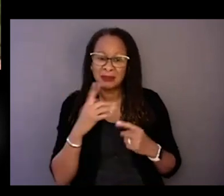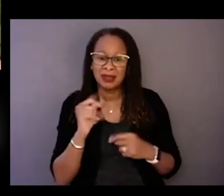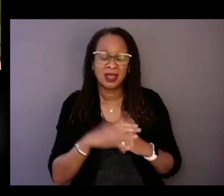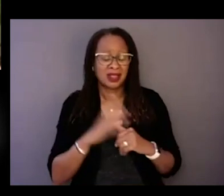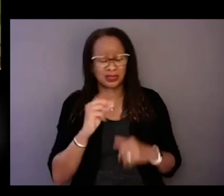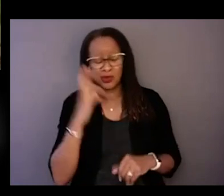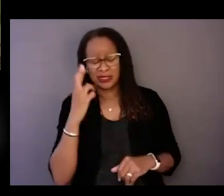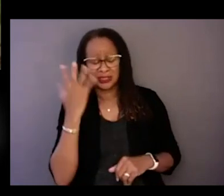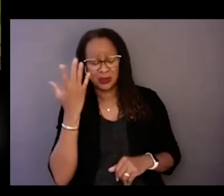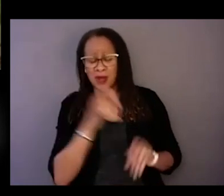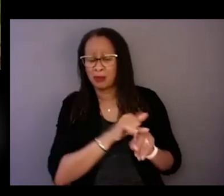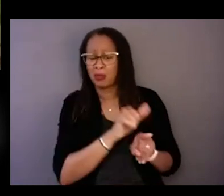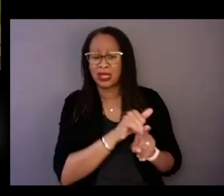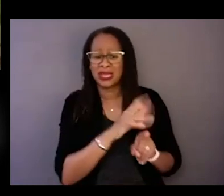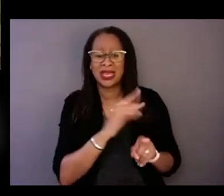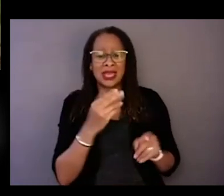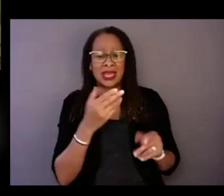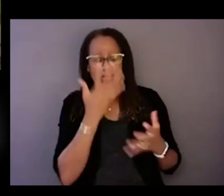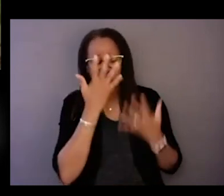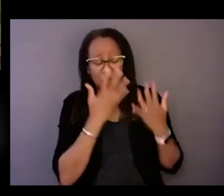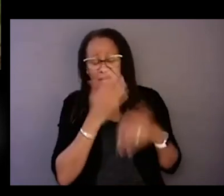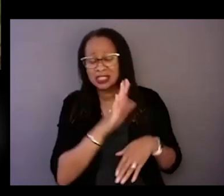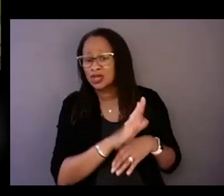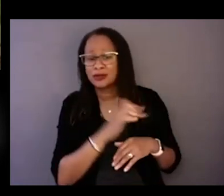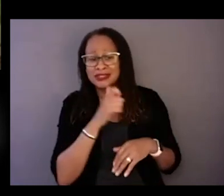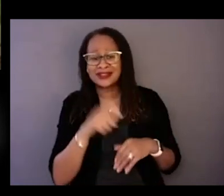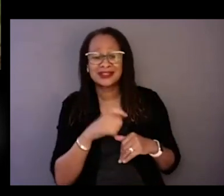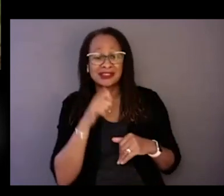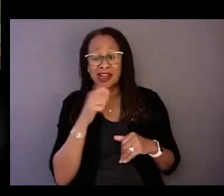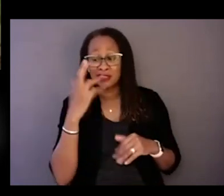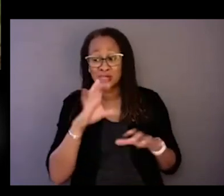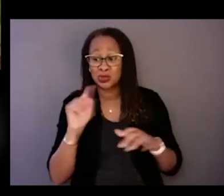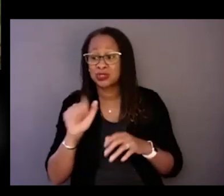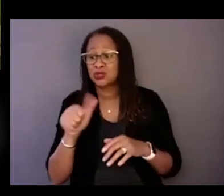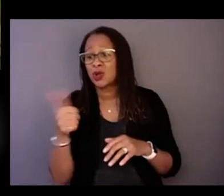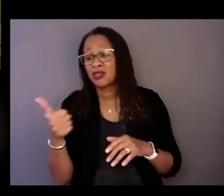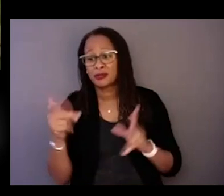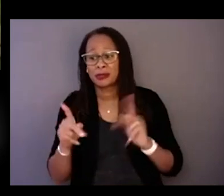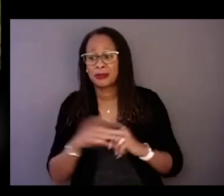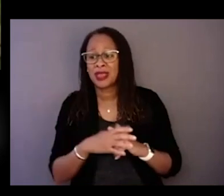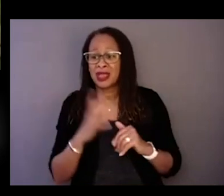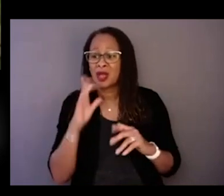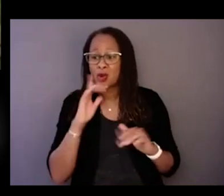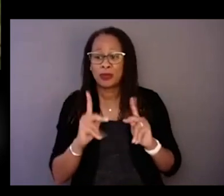and humiliate Britney and there's no reason we have to do it to other people. So I hope people come away kinder from watching it.